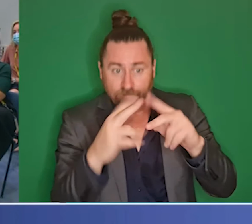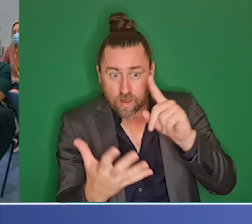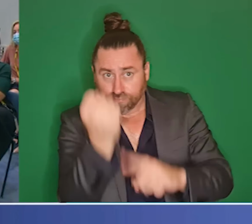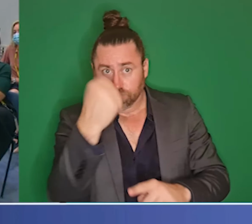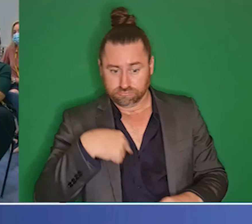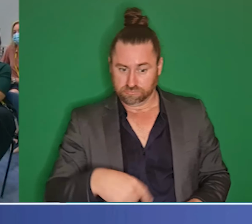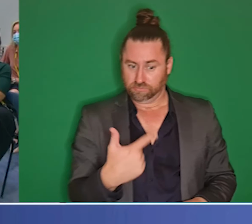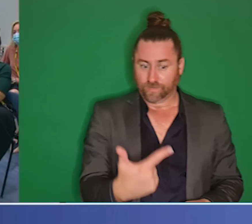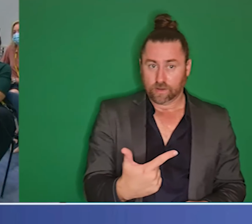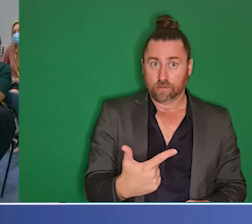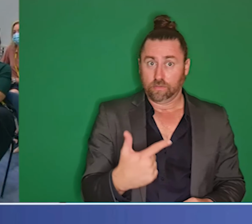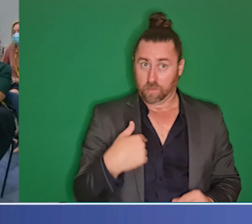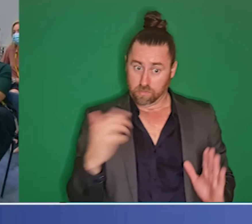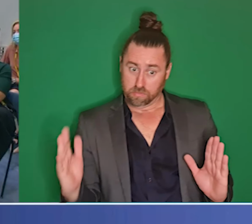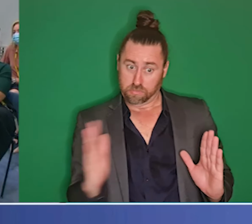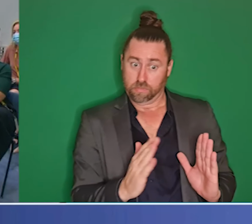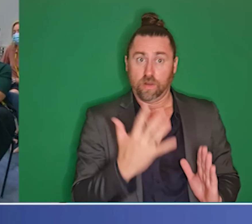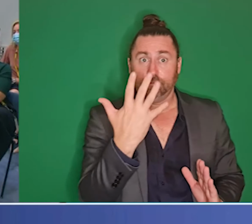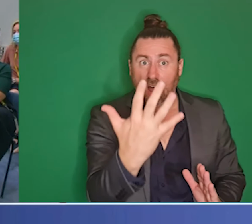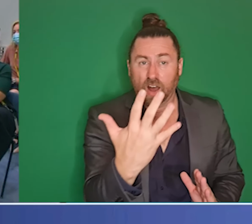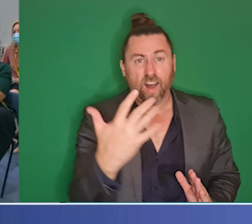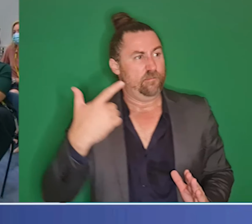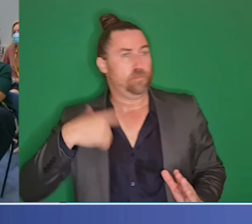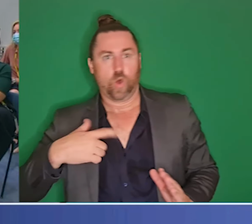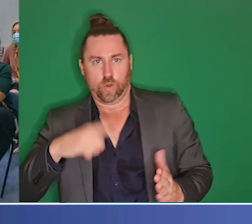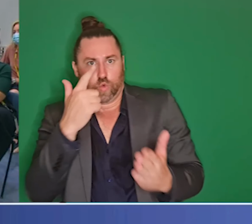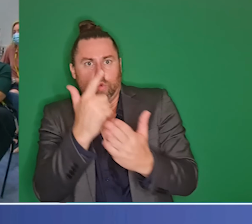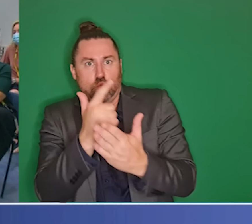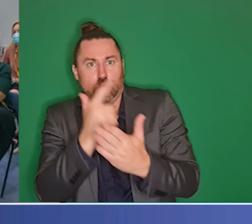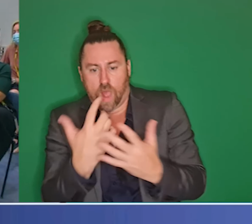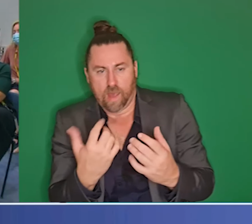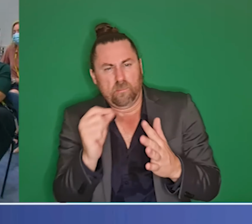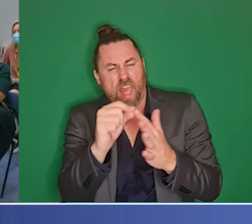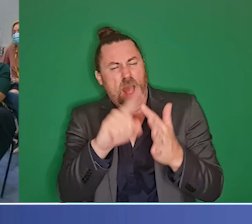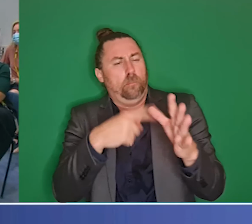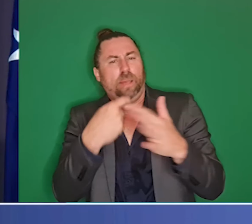Could you see that happening, given we are now, as you say, at or past the peak of the Omicron wave?